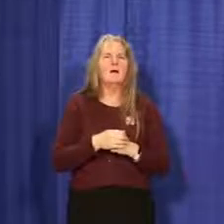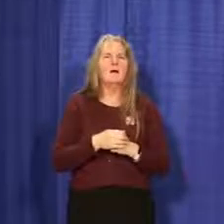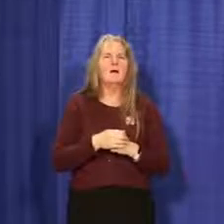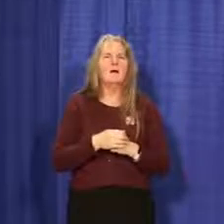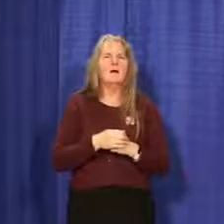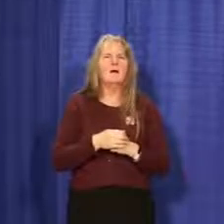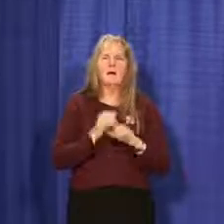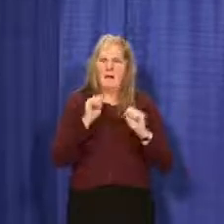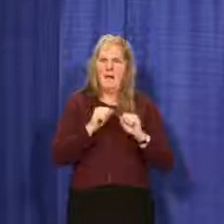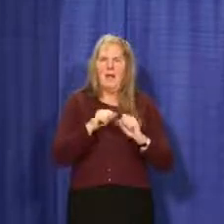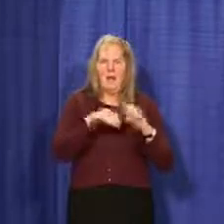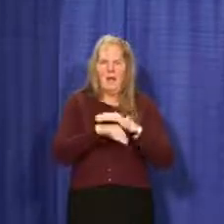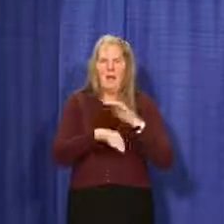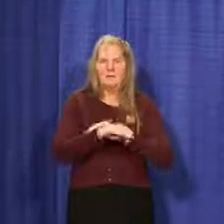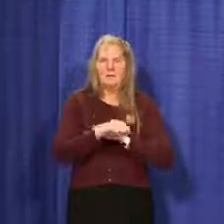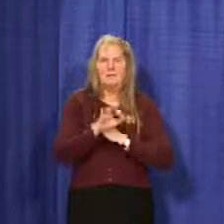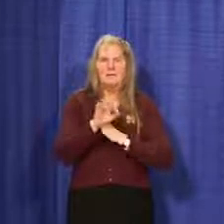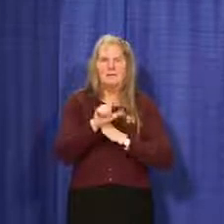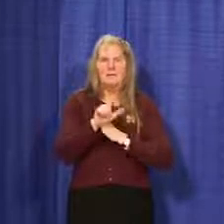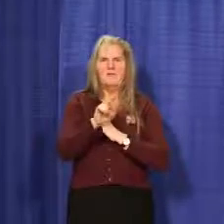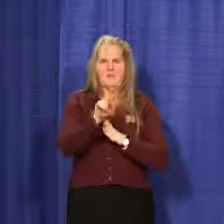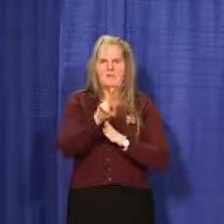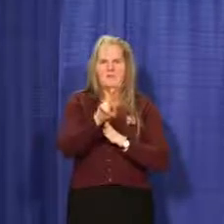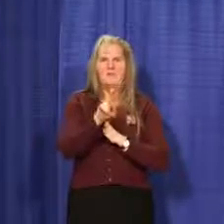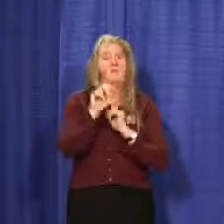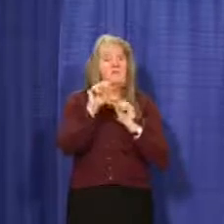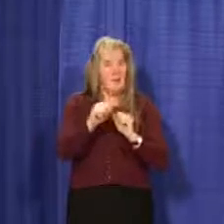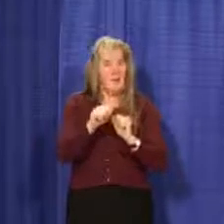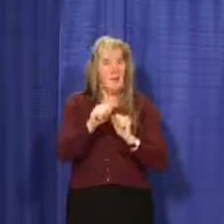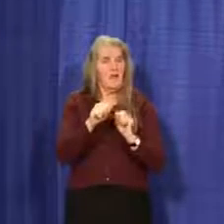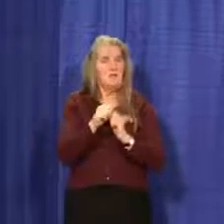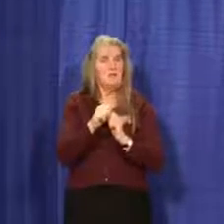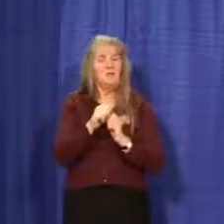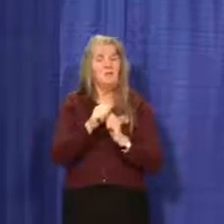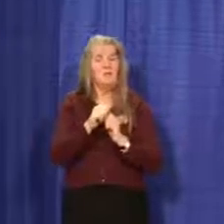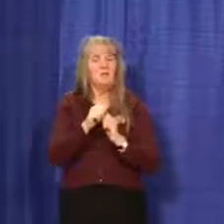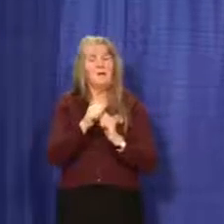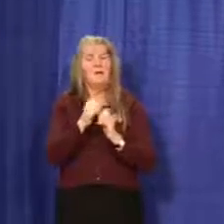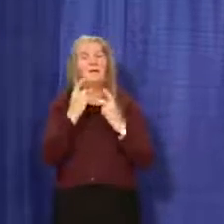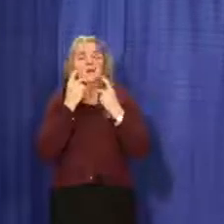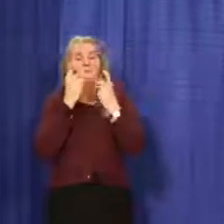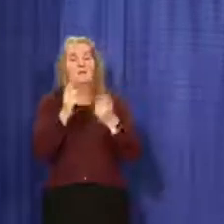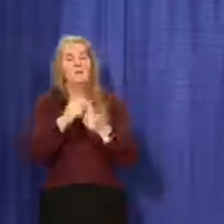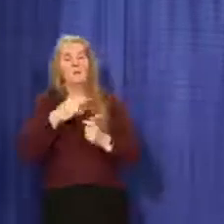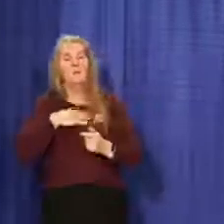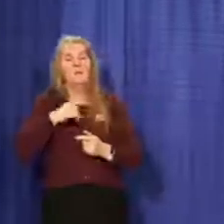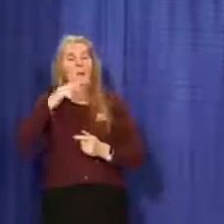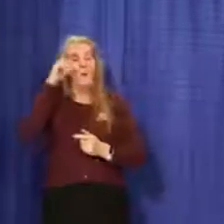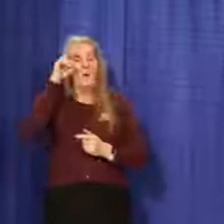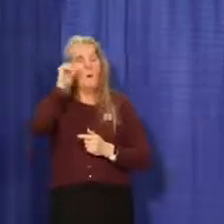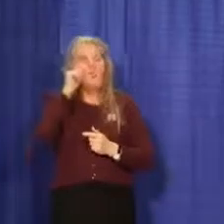of two ways. Again, either through this drop in at the Yukon convention